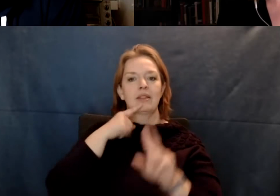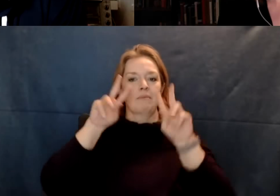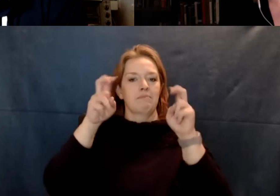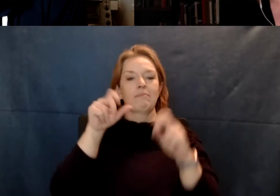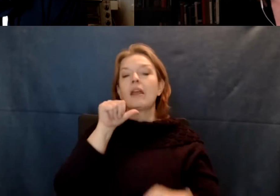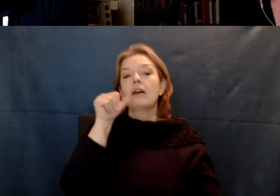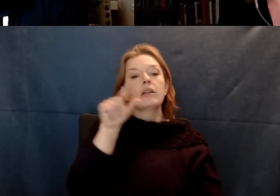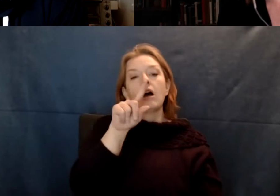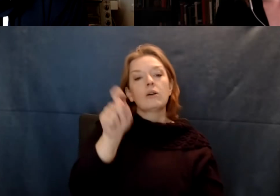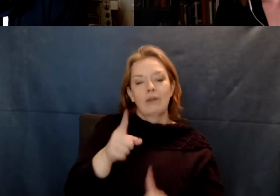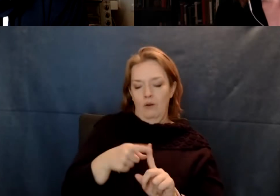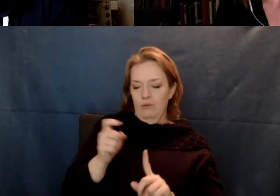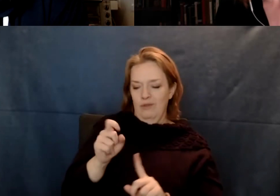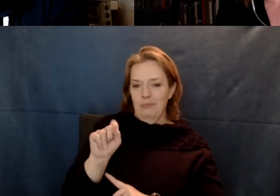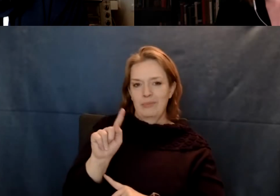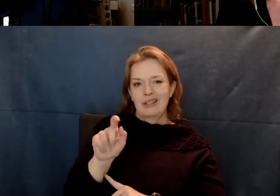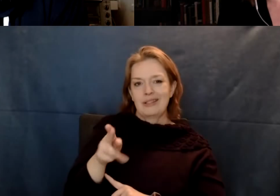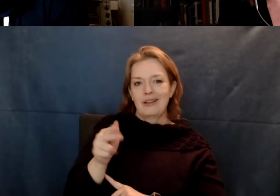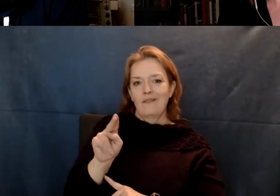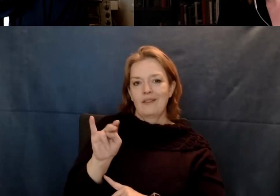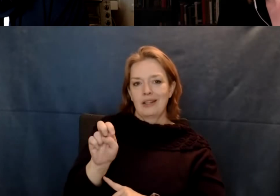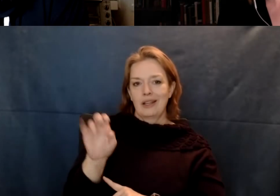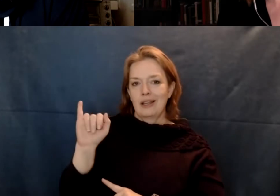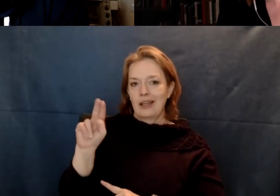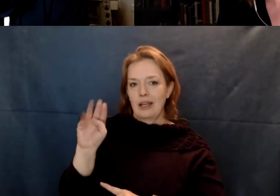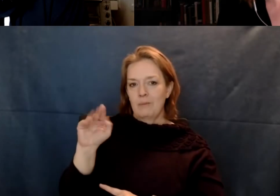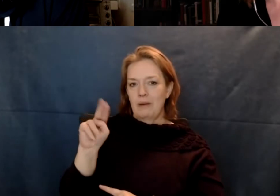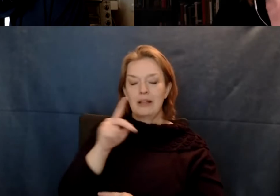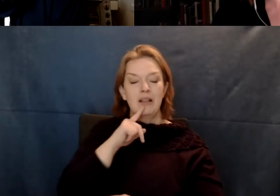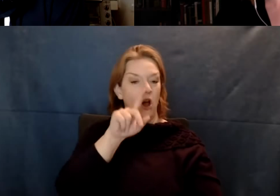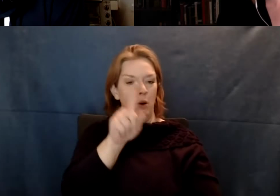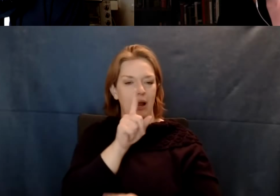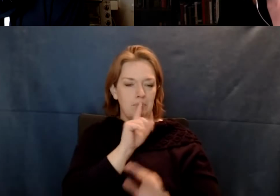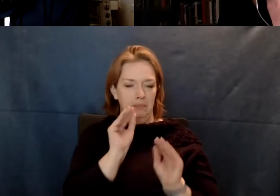Stephanie Inman: This isn't a question but just a comment: I logged in at 6pm feeling